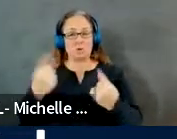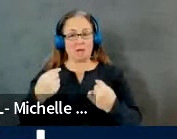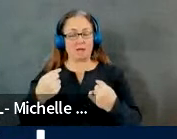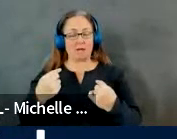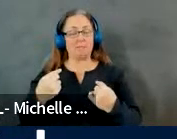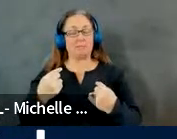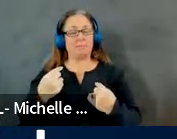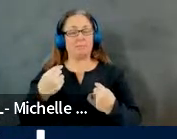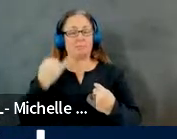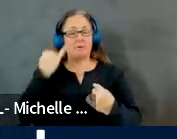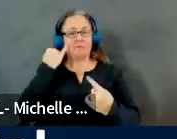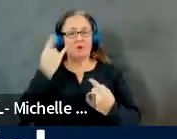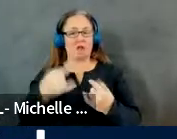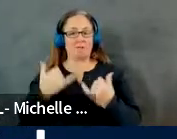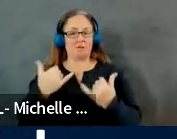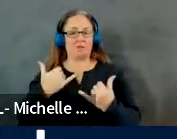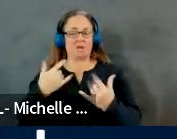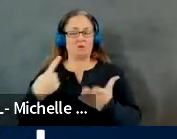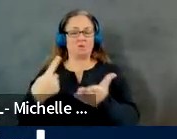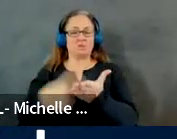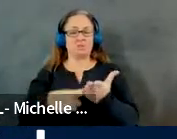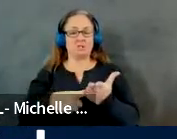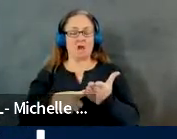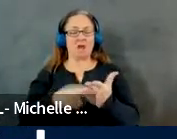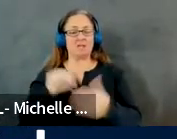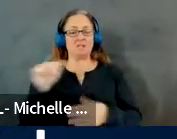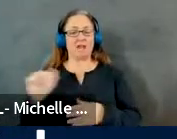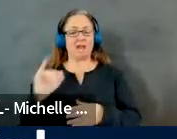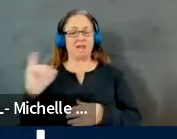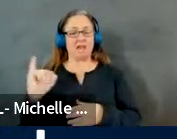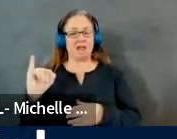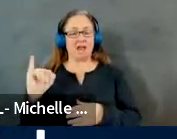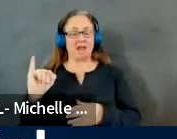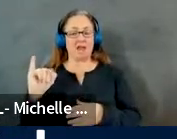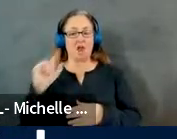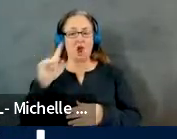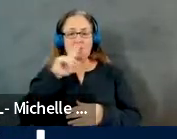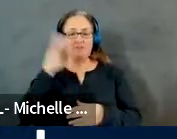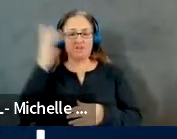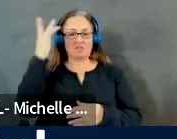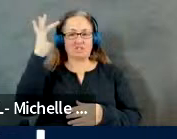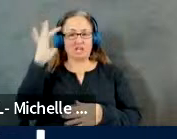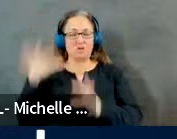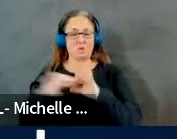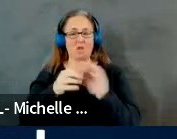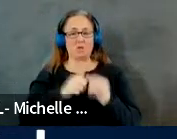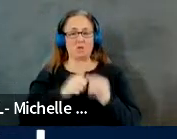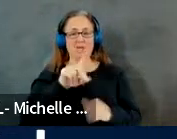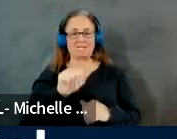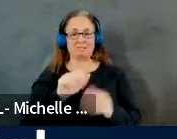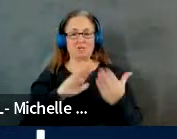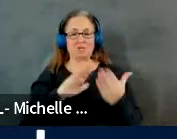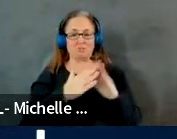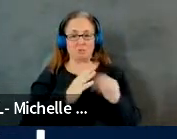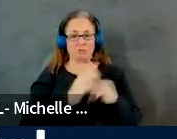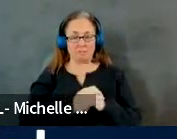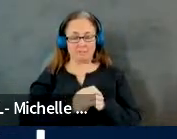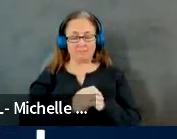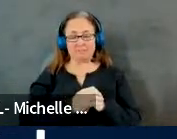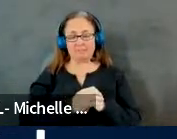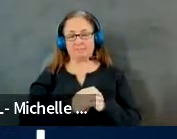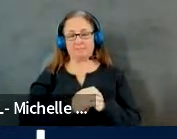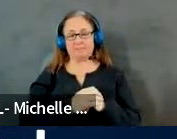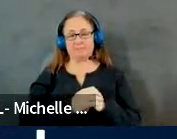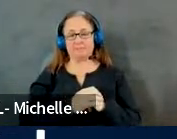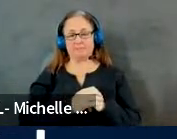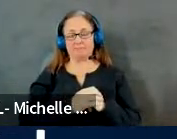us today as we discuss artificial intelligence in relation to the disability community. A few